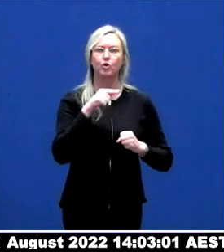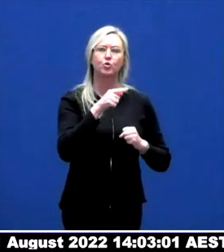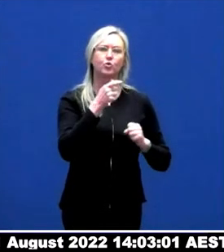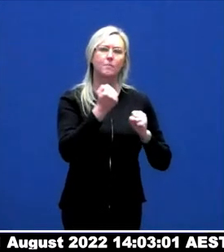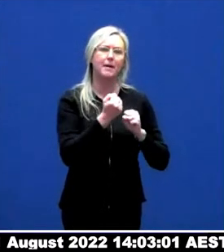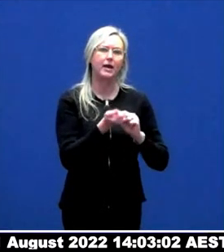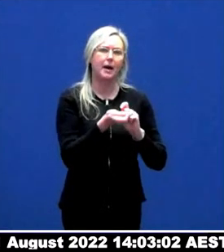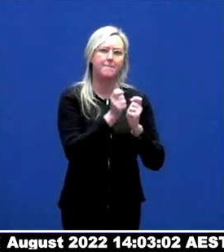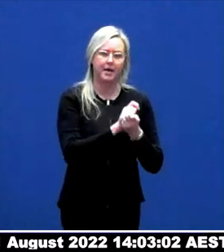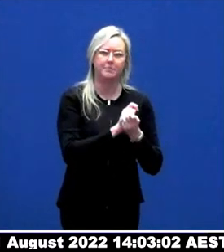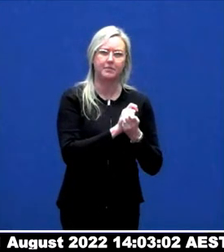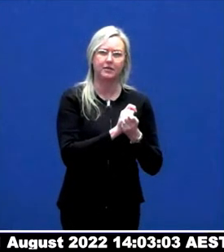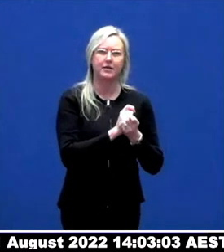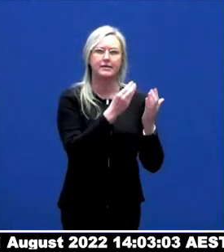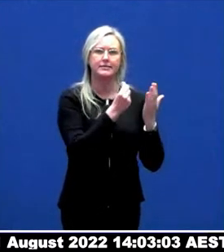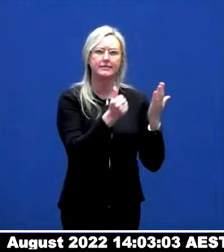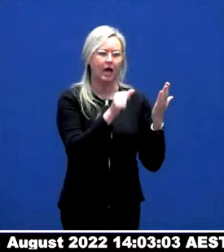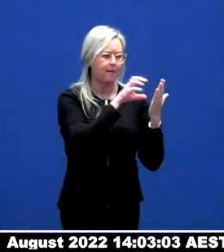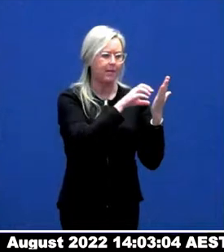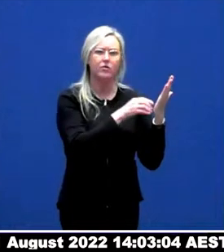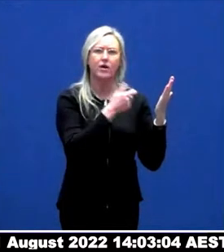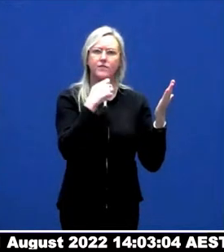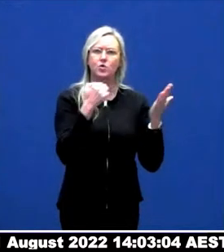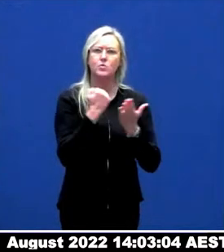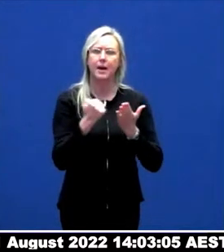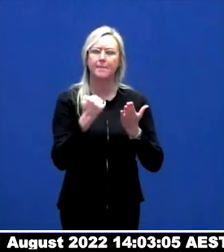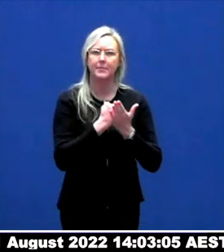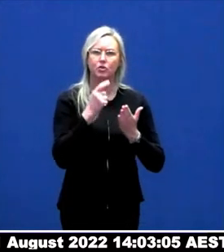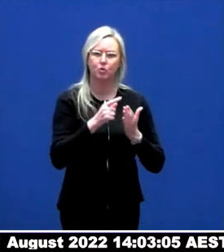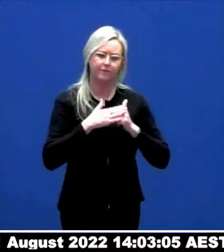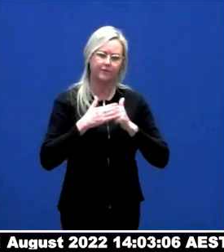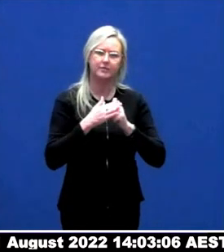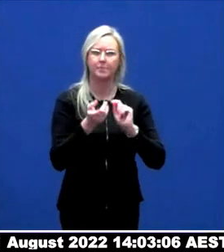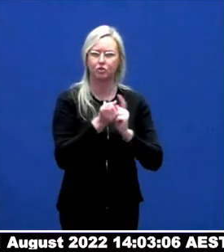statistics in some of the paragraphs of your statement. That's correct.